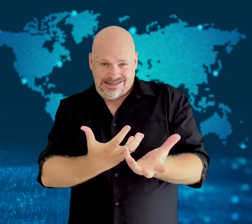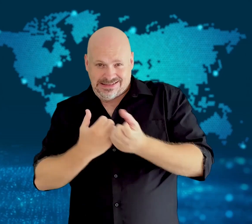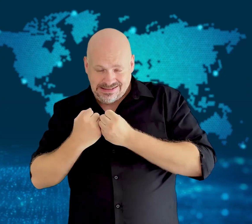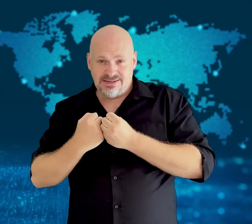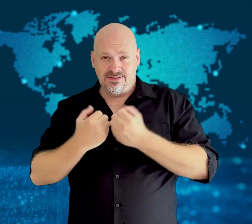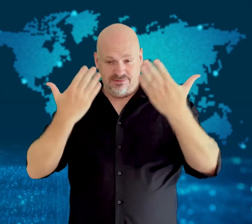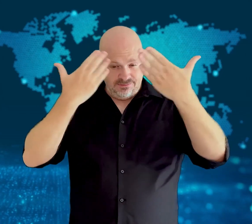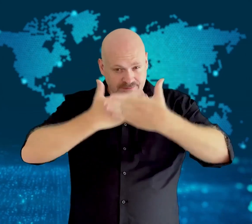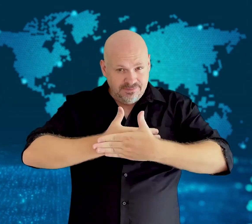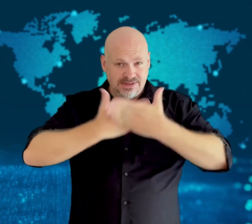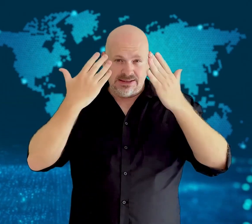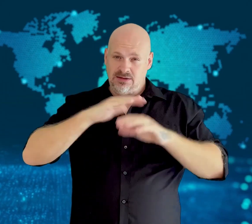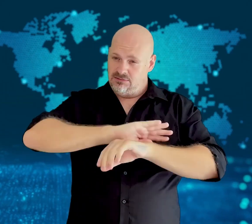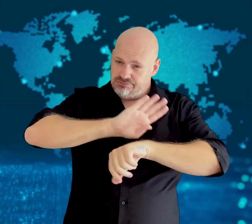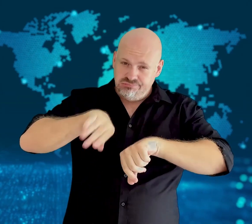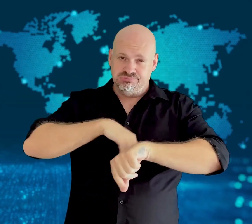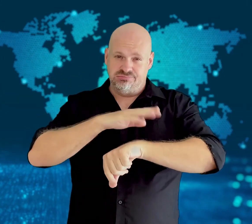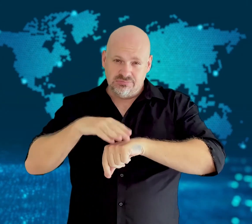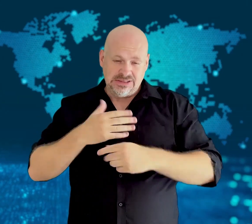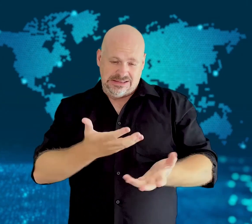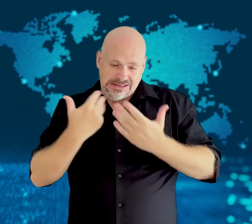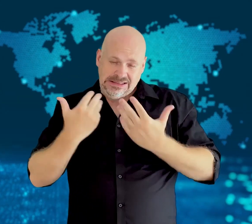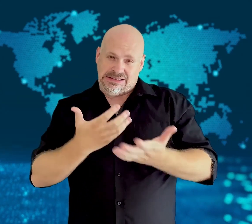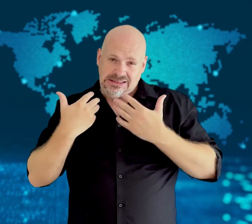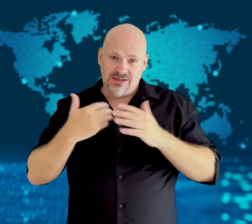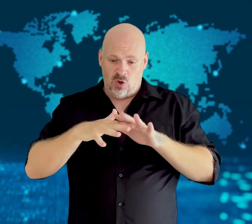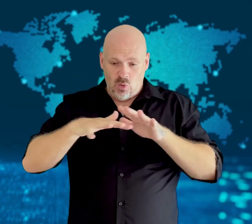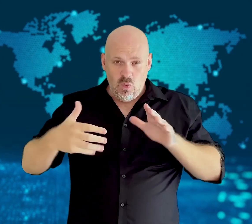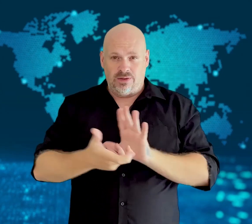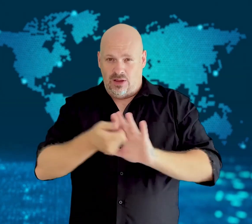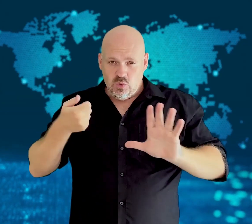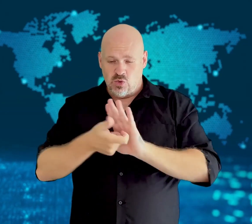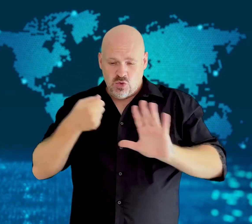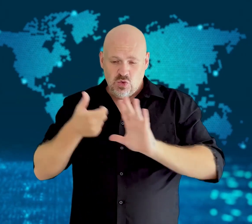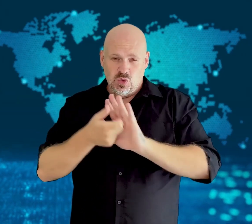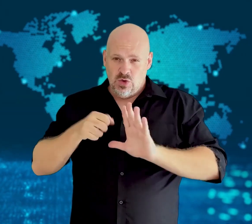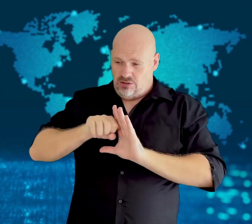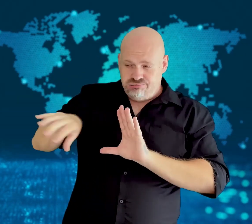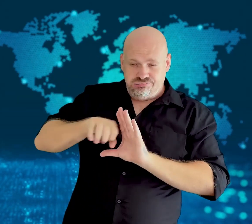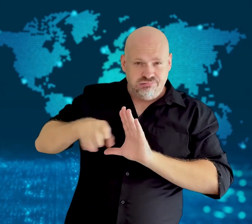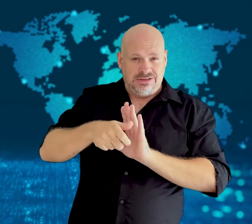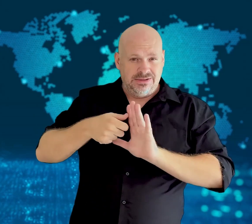the flooded area and try to rescue the remaining 10 miners.